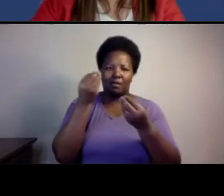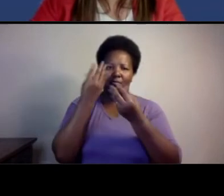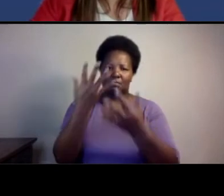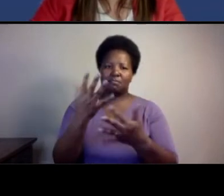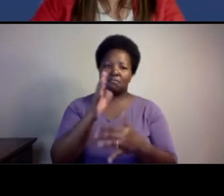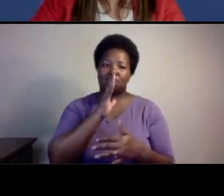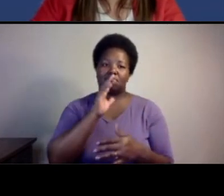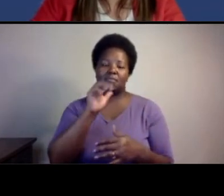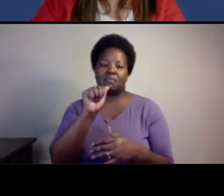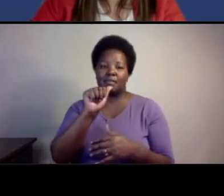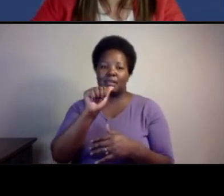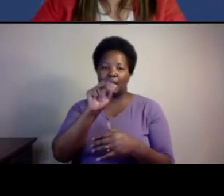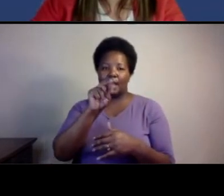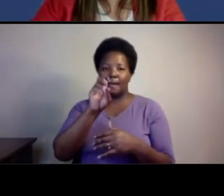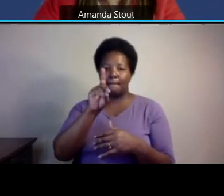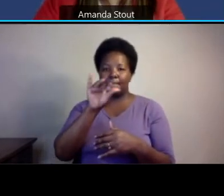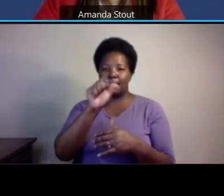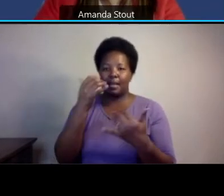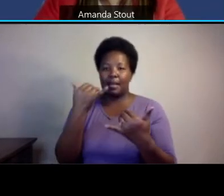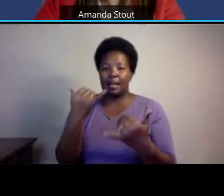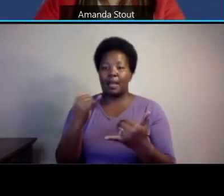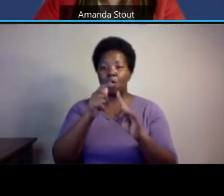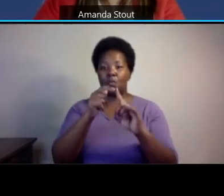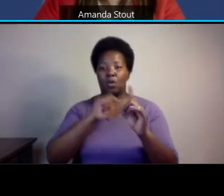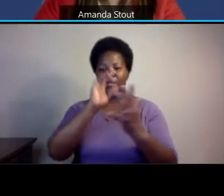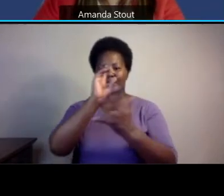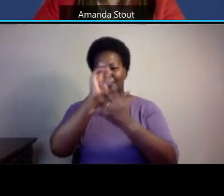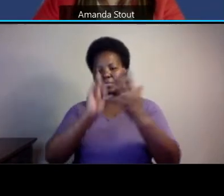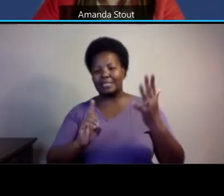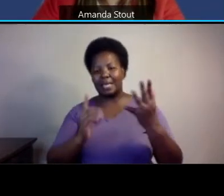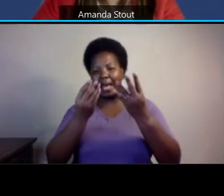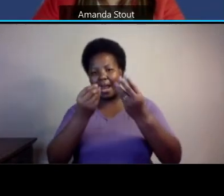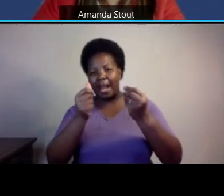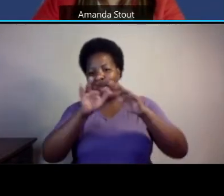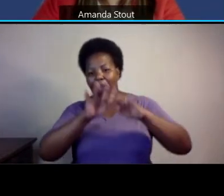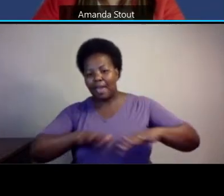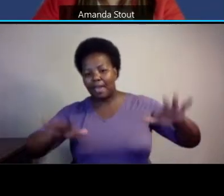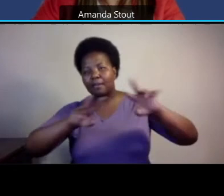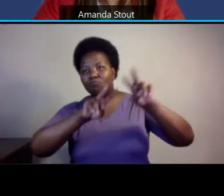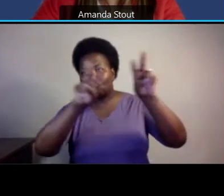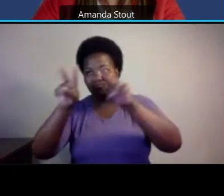firm that was designing the spaces the office of planning did their public life study we looked at